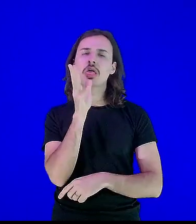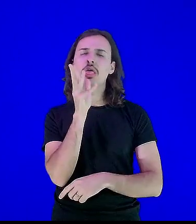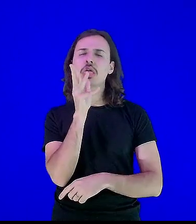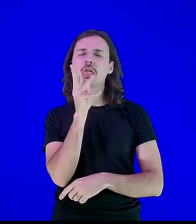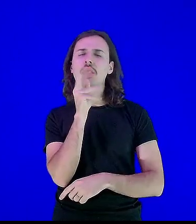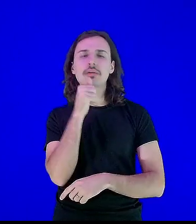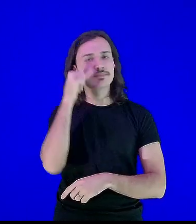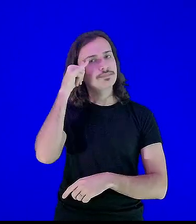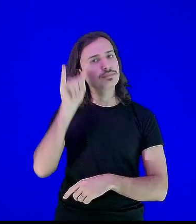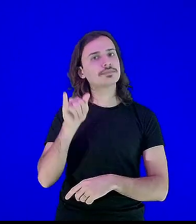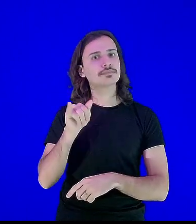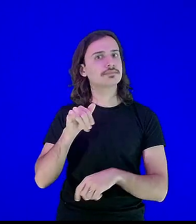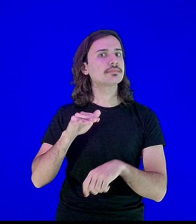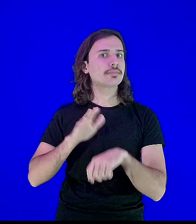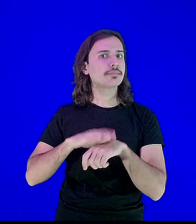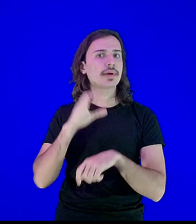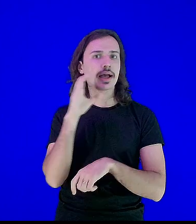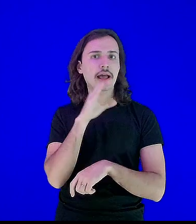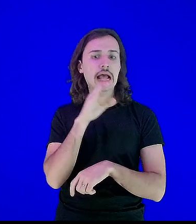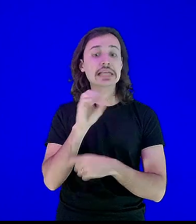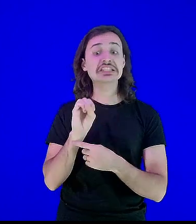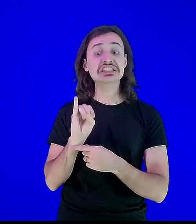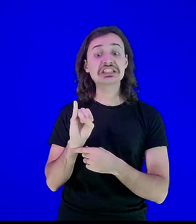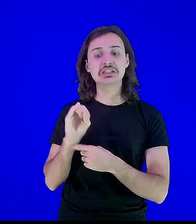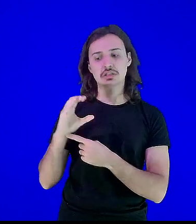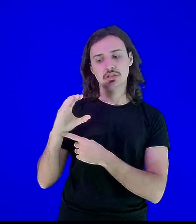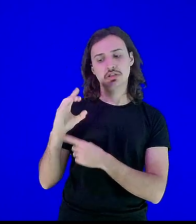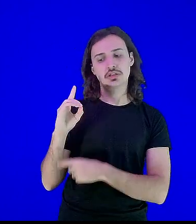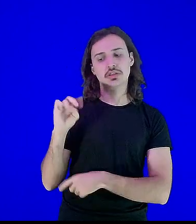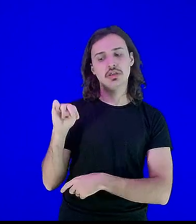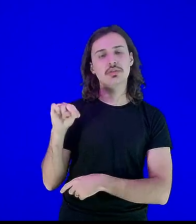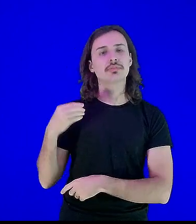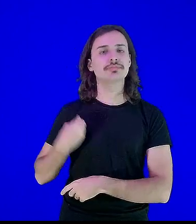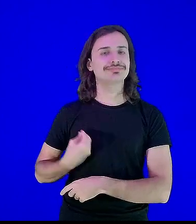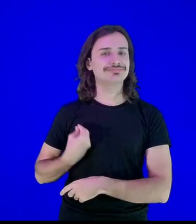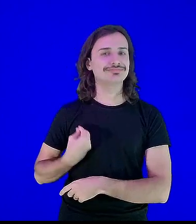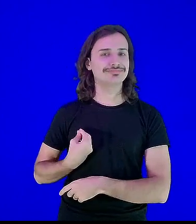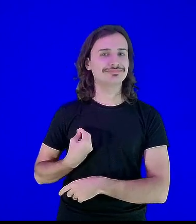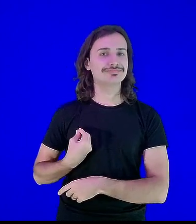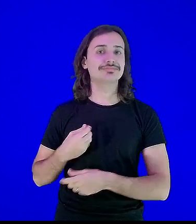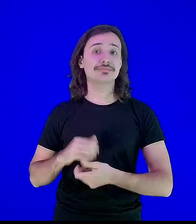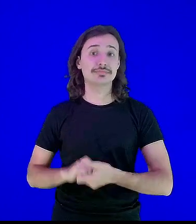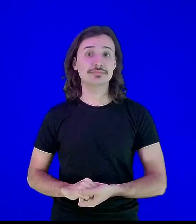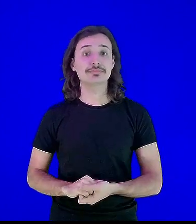and that's what I am using to get the SignWriting library right